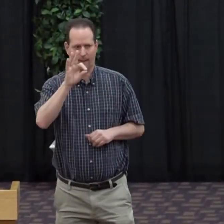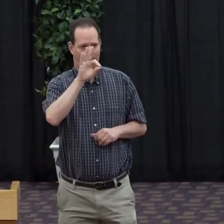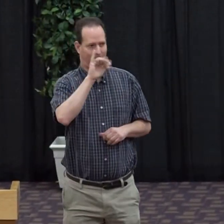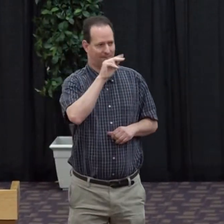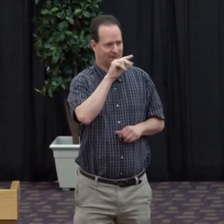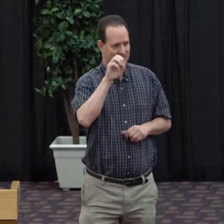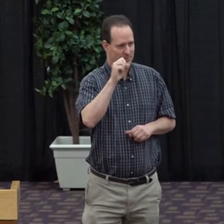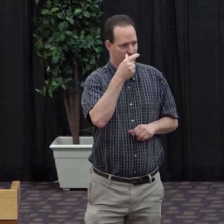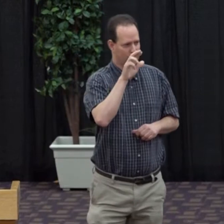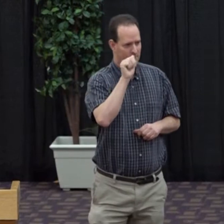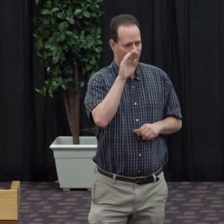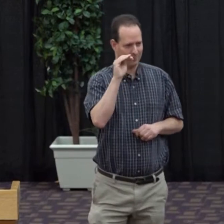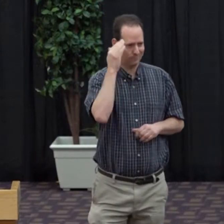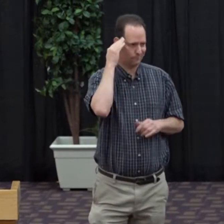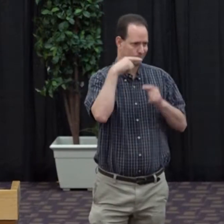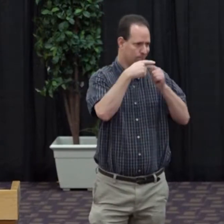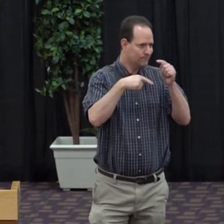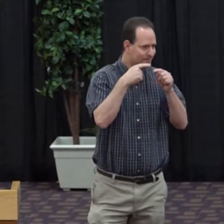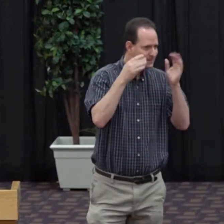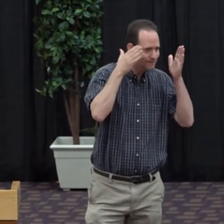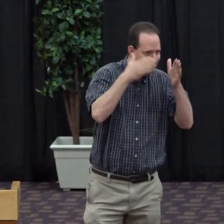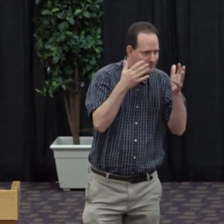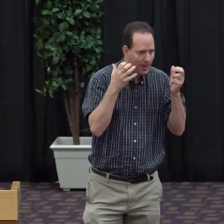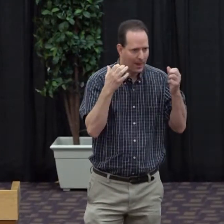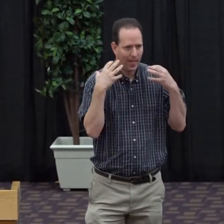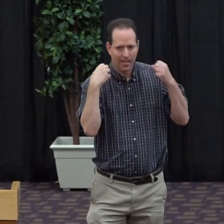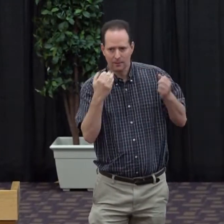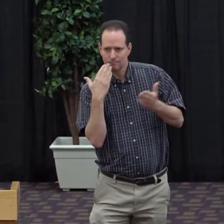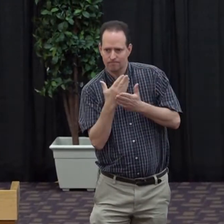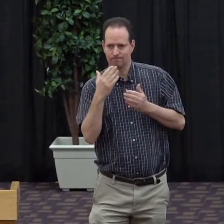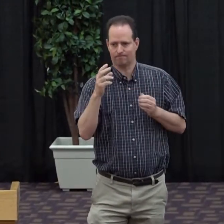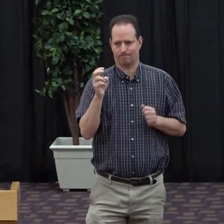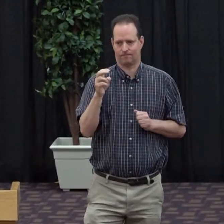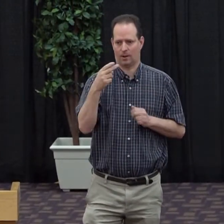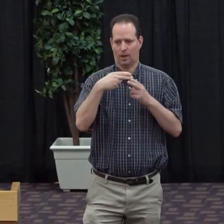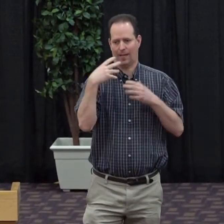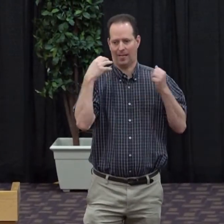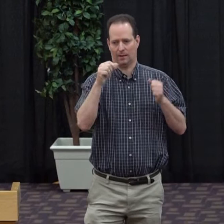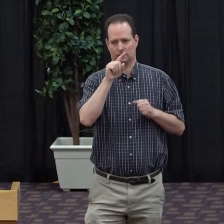The awards that are going to be given are the fitness gram, which is focused on healthy